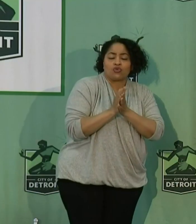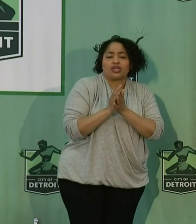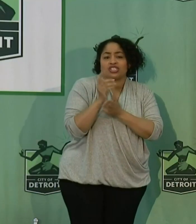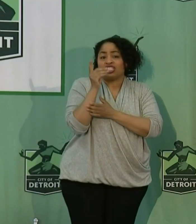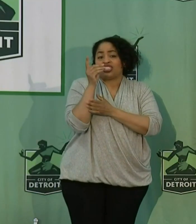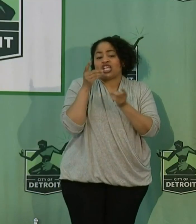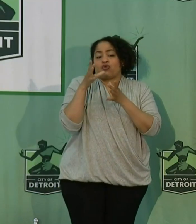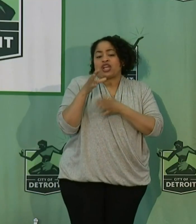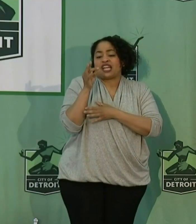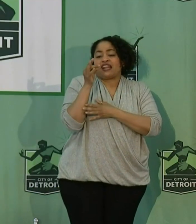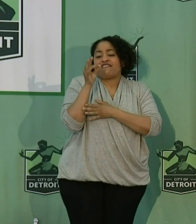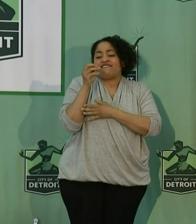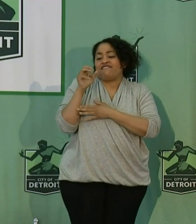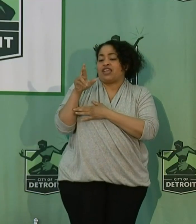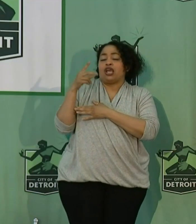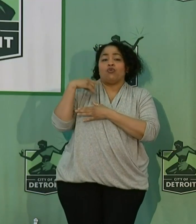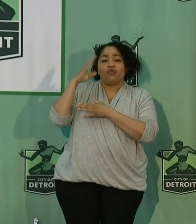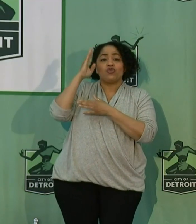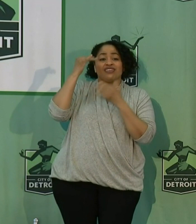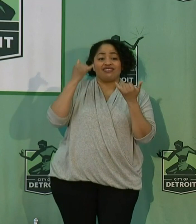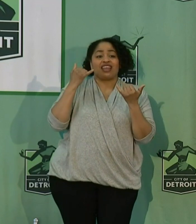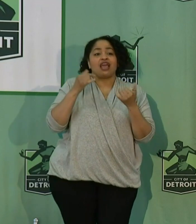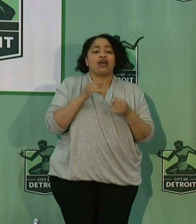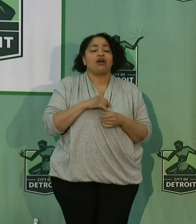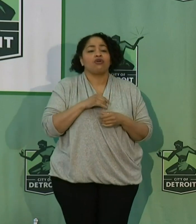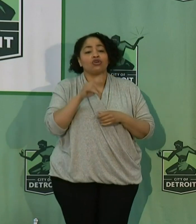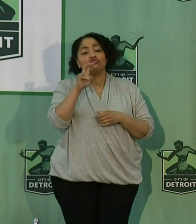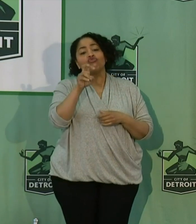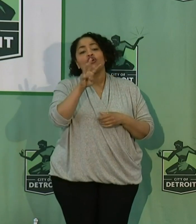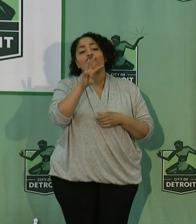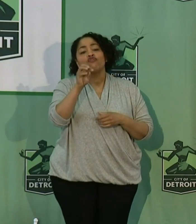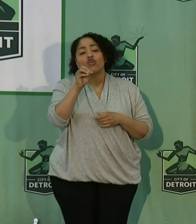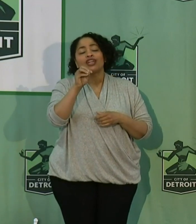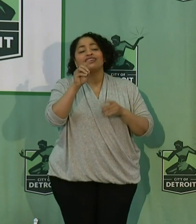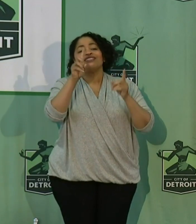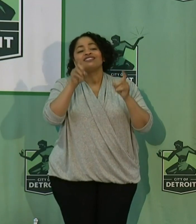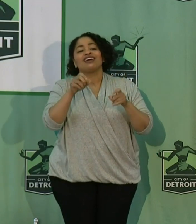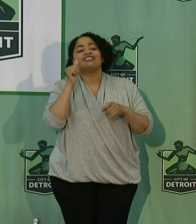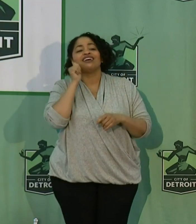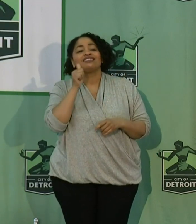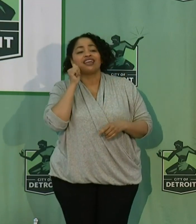Karen: THE CITY IS PLANNING TO INCREASE TESTING OVER THE TO INCREASE TESTING OVER THE NEXT 10 DAYS. NEXT 10 DAYS. >> WE’RE NOW GONNA BE COMMITTING